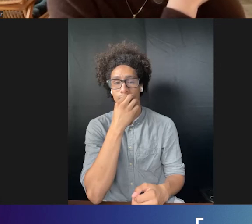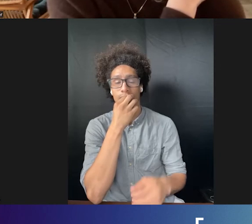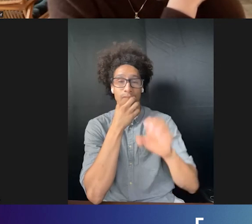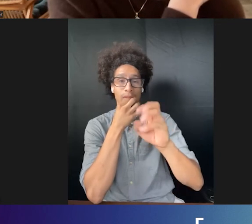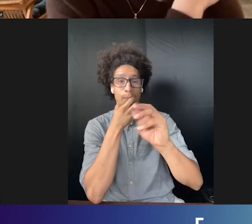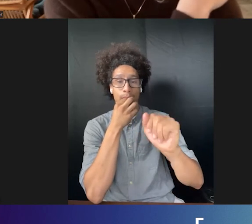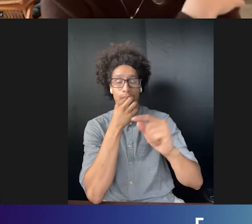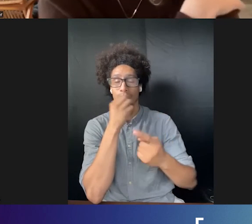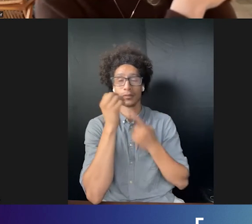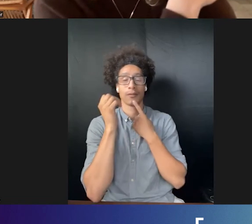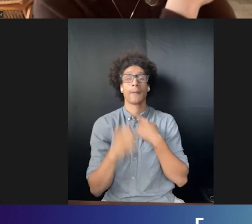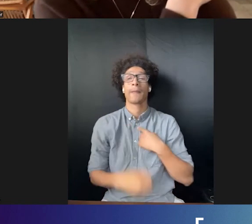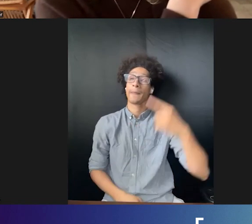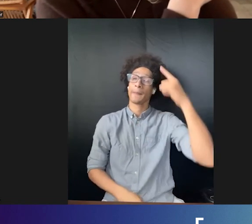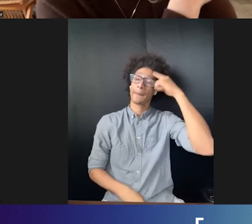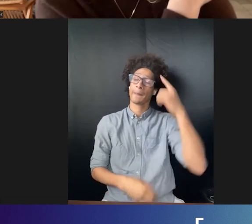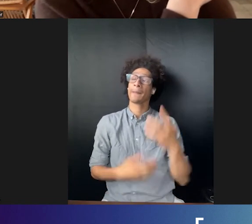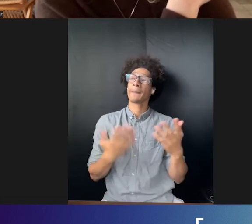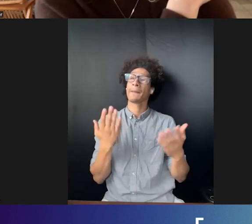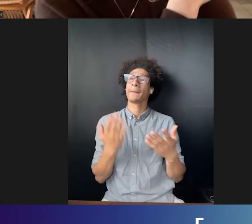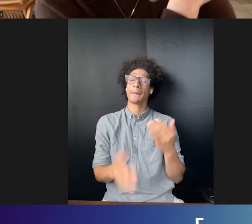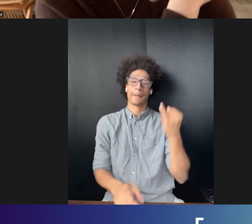if the tenor of this conversation has been maybe a little bit